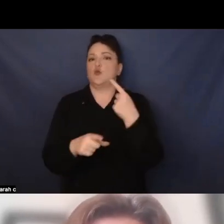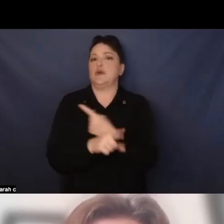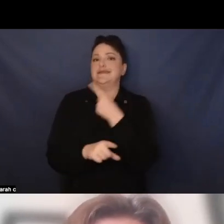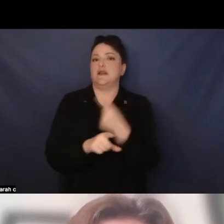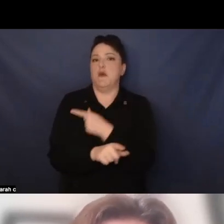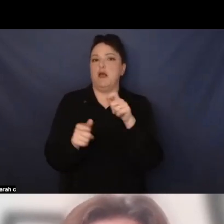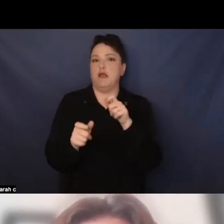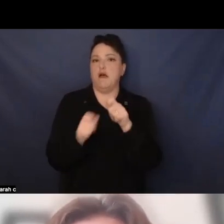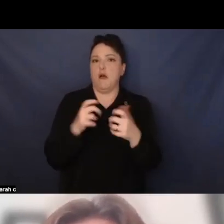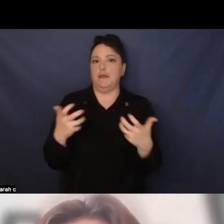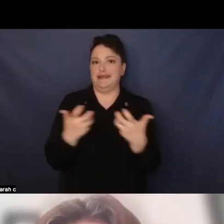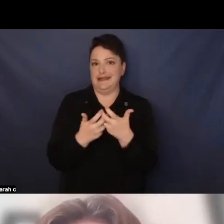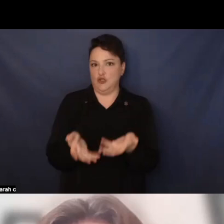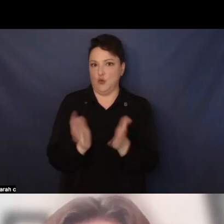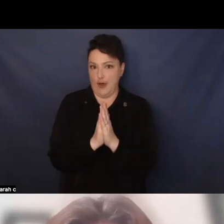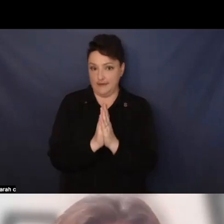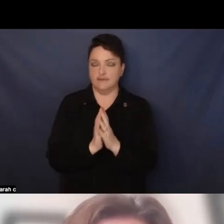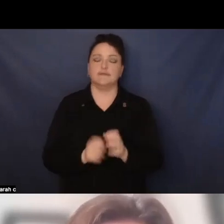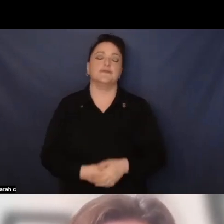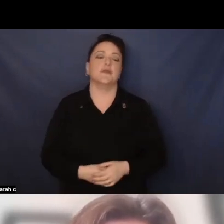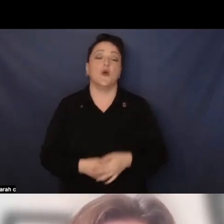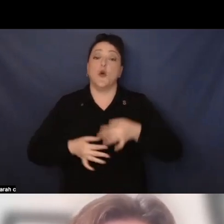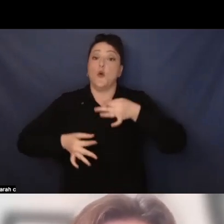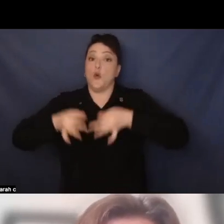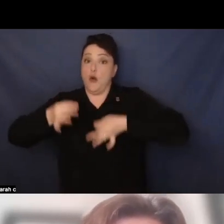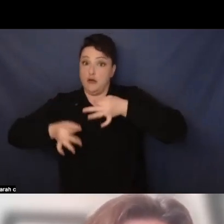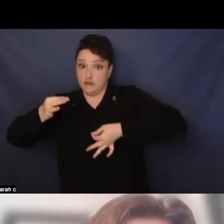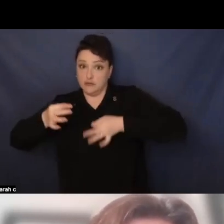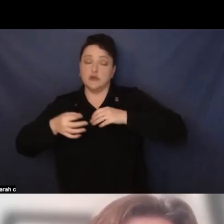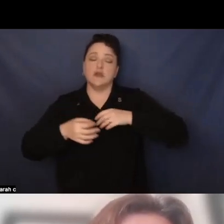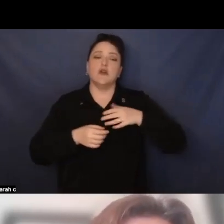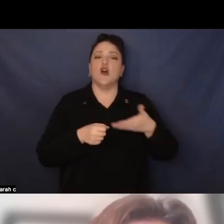what courts will look at and what covered entities will look at, is what is reasonable?